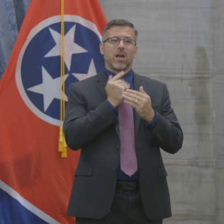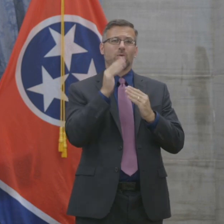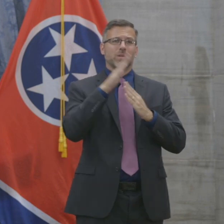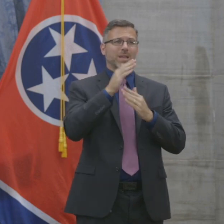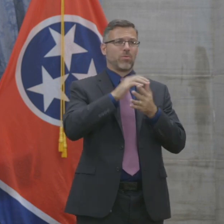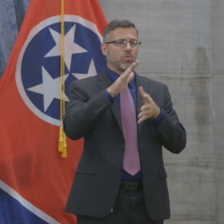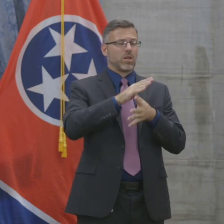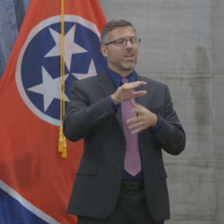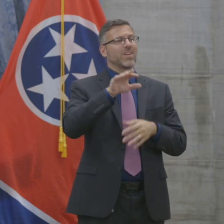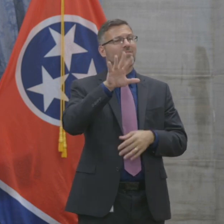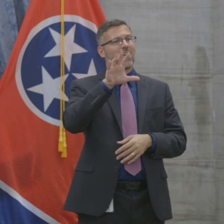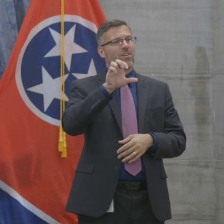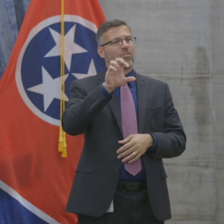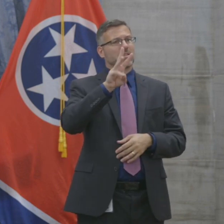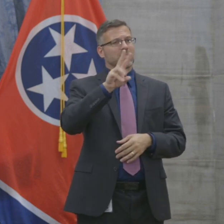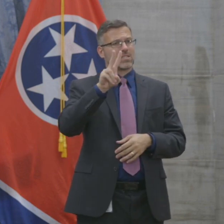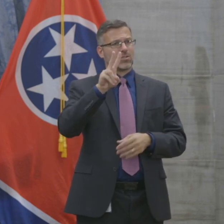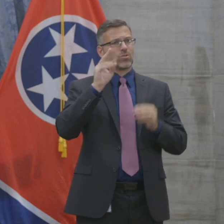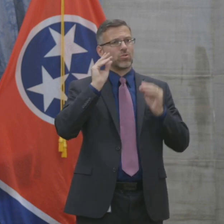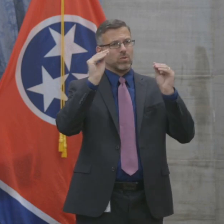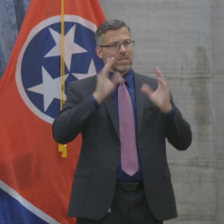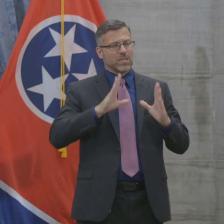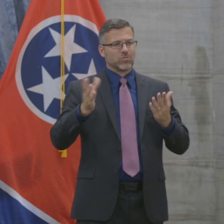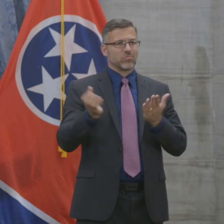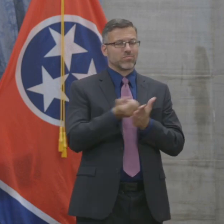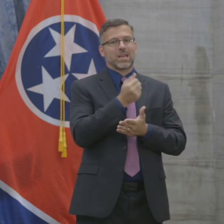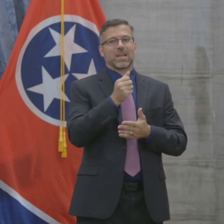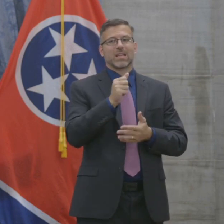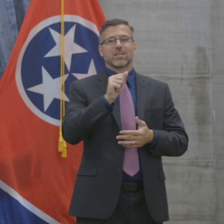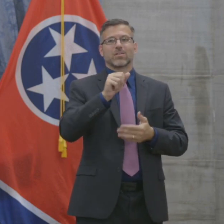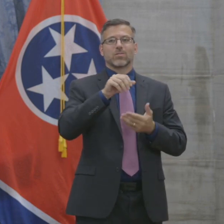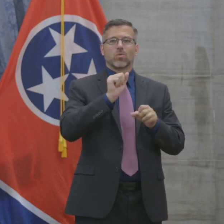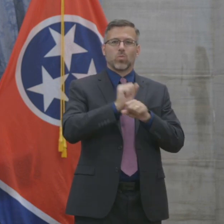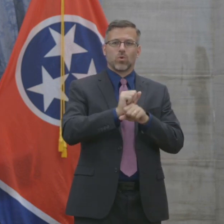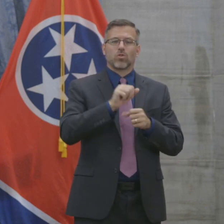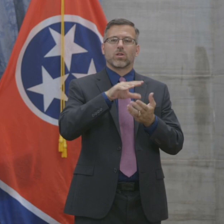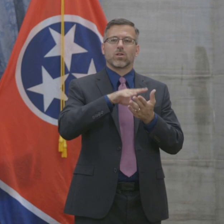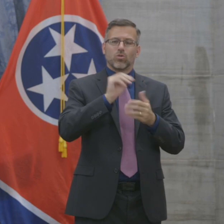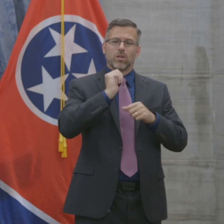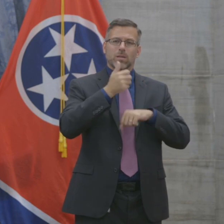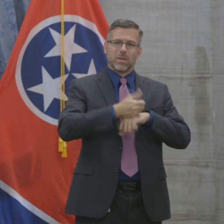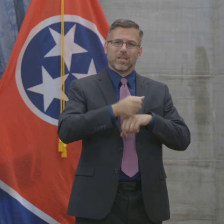that every child still has access to the same pathways and opportunities that they would have had otherwise. The